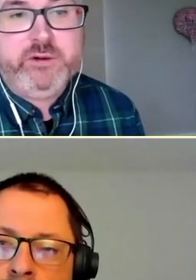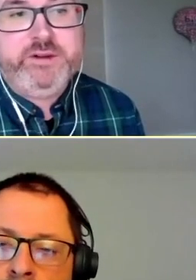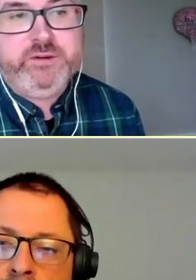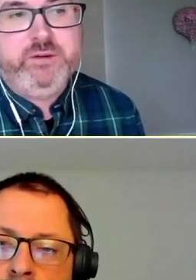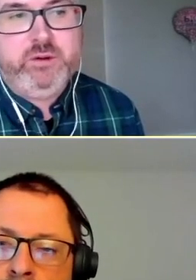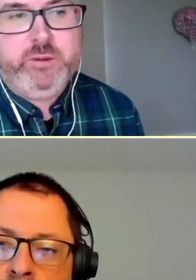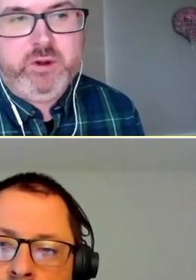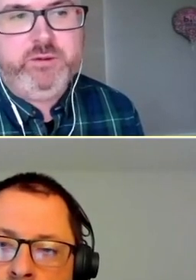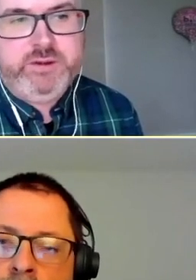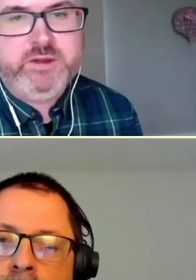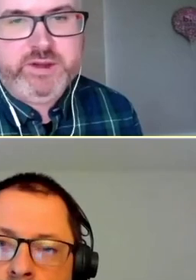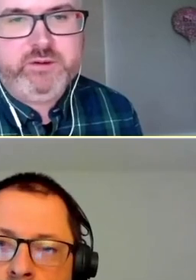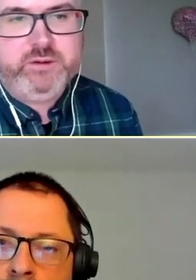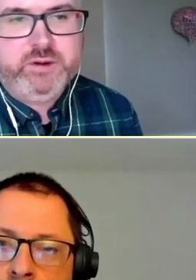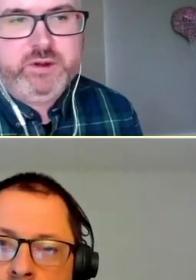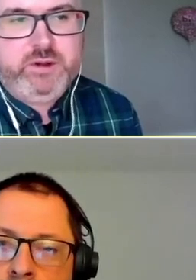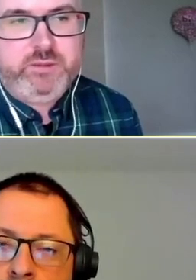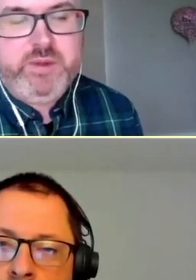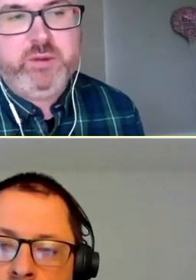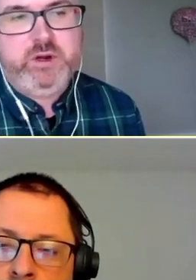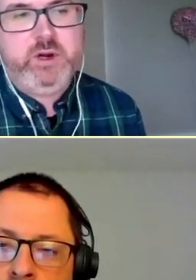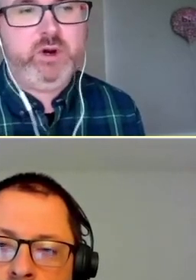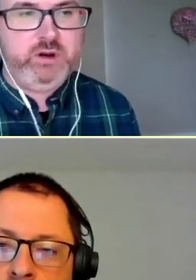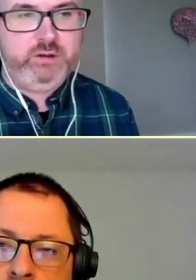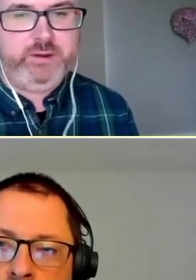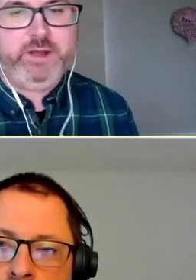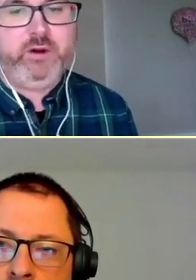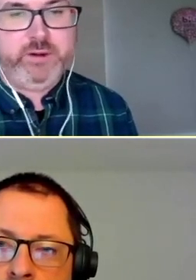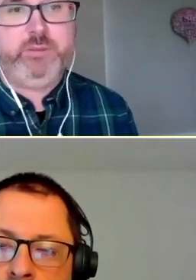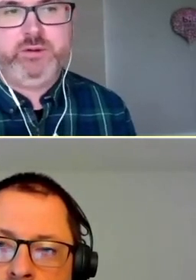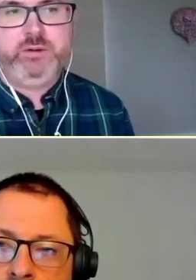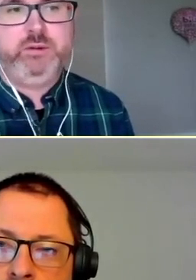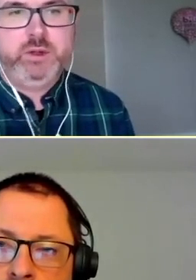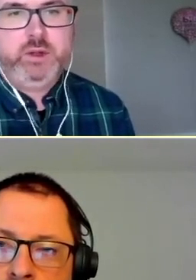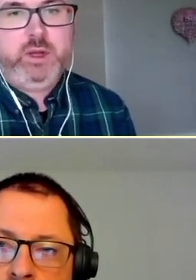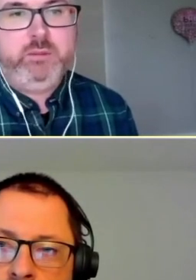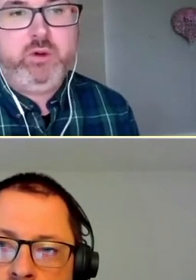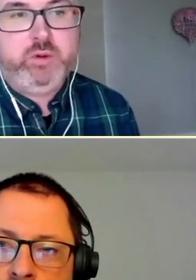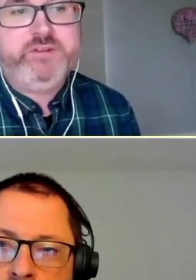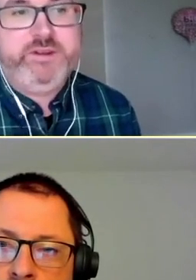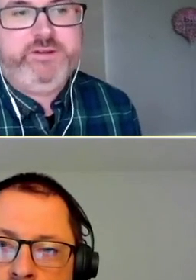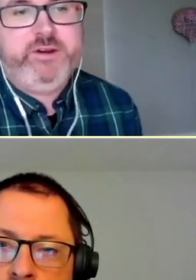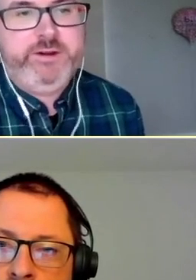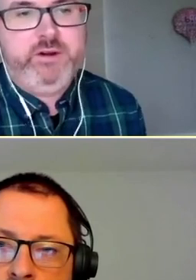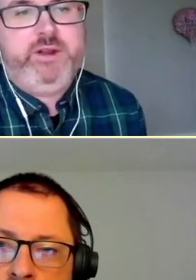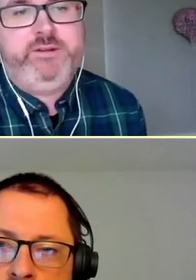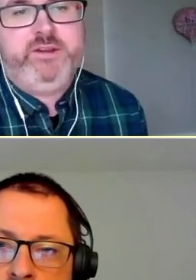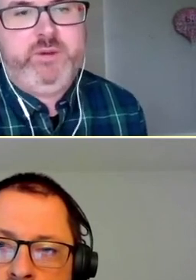in spite of the disadvantages, which shows the live region because it allowed